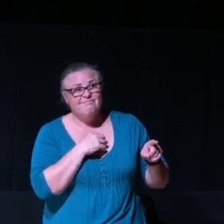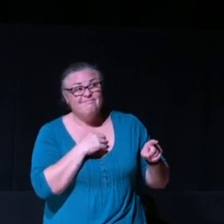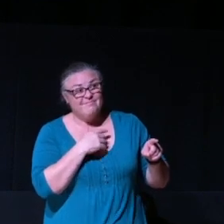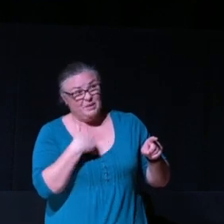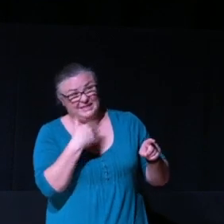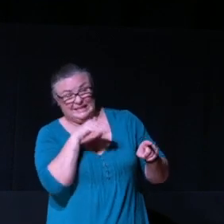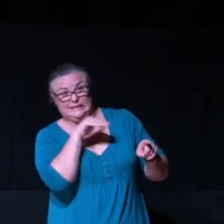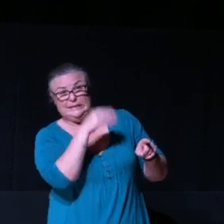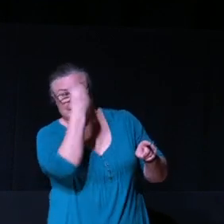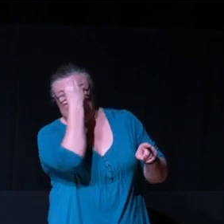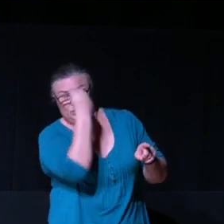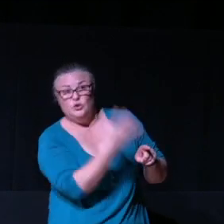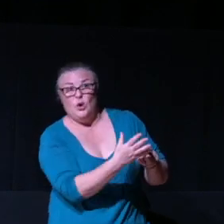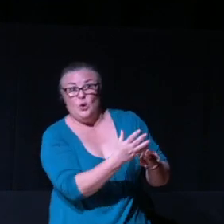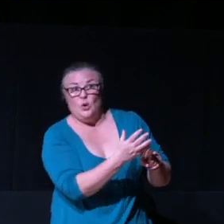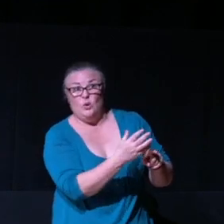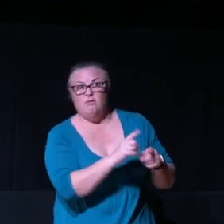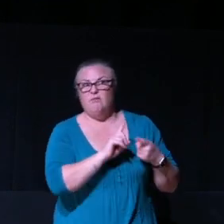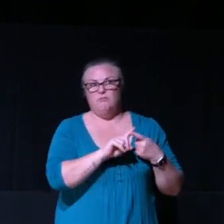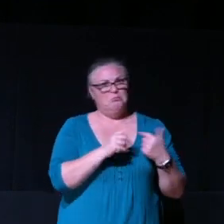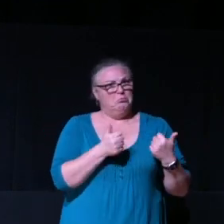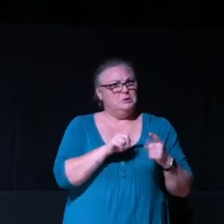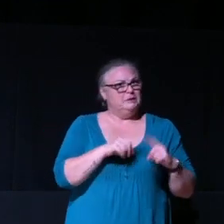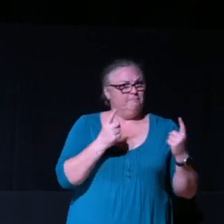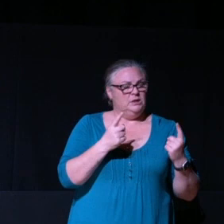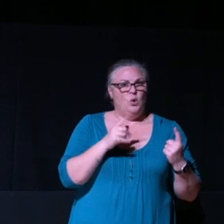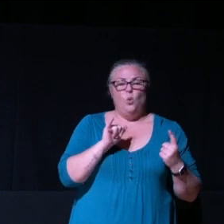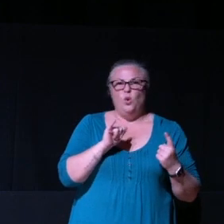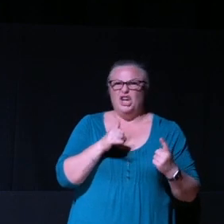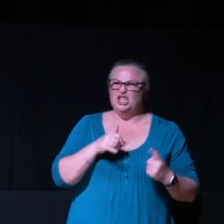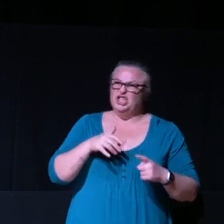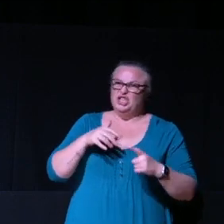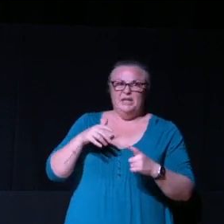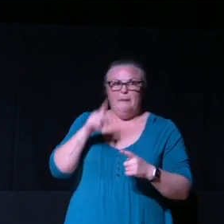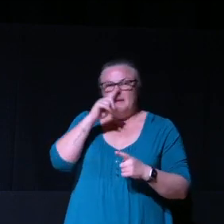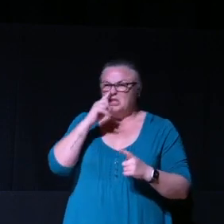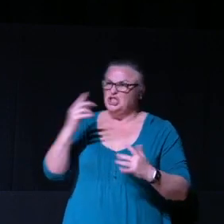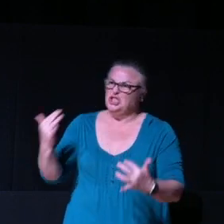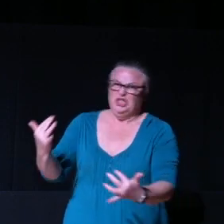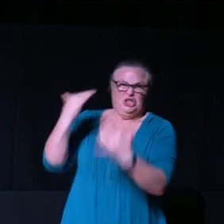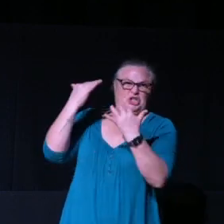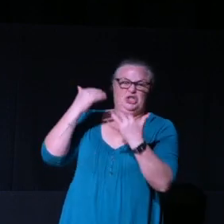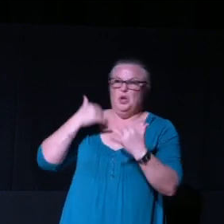There's that one kind but then there's obviously the toxic kind where people get doxxed and people lose their jobs or people receive death threats